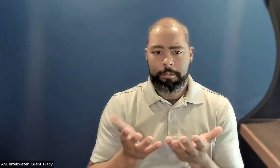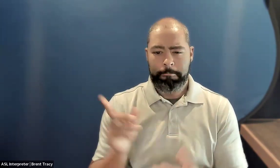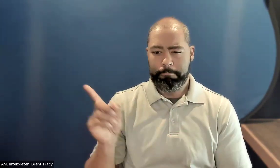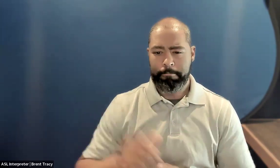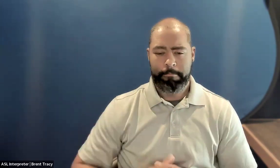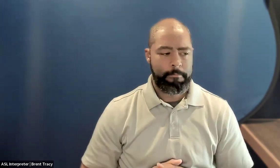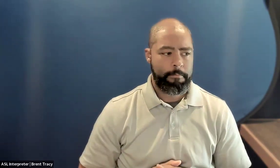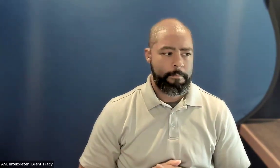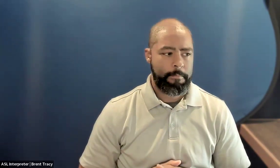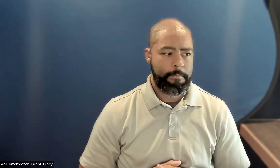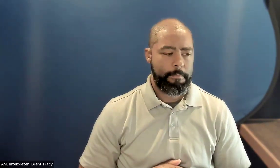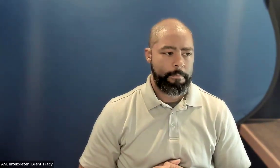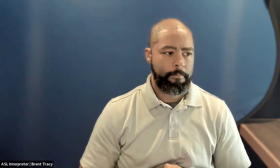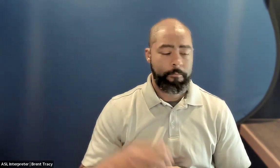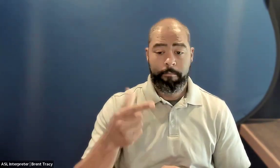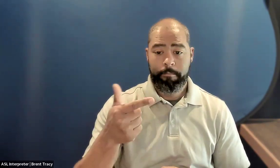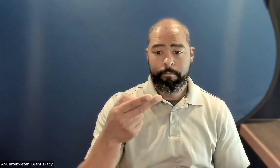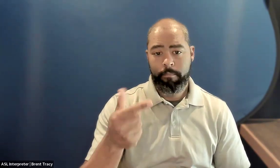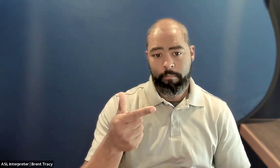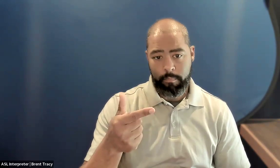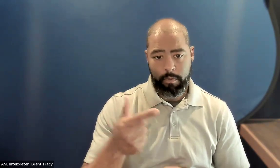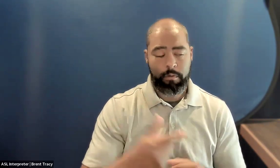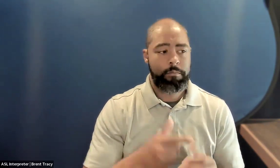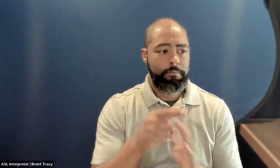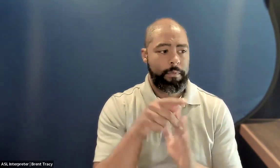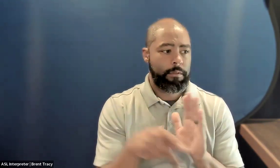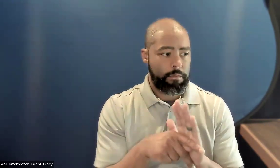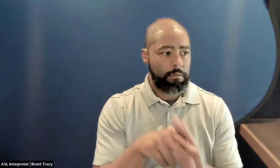the reference in the policy to projects altering 50 acres or